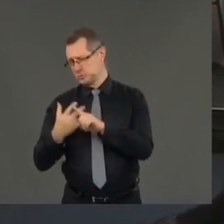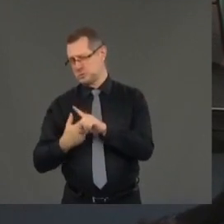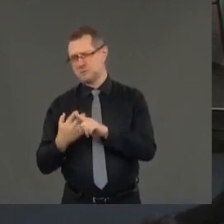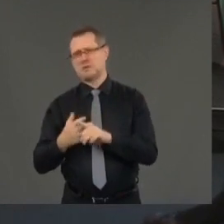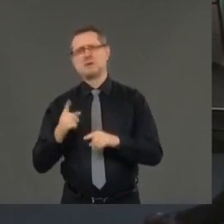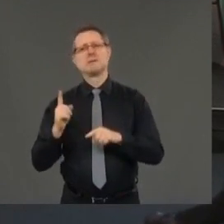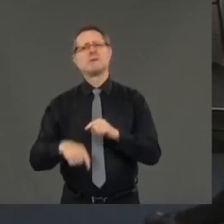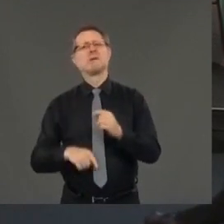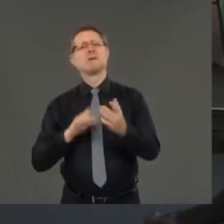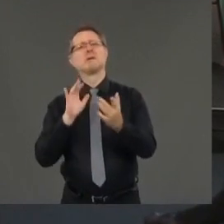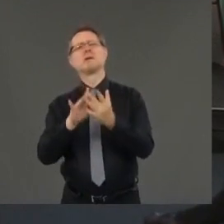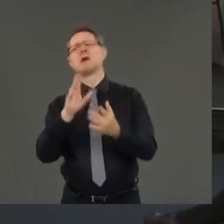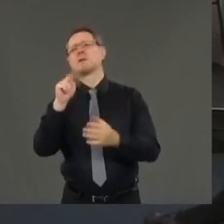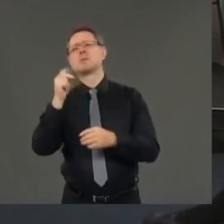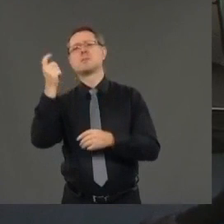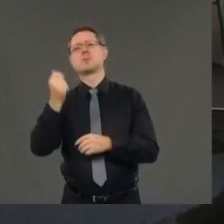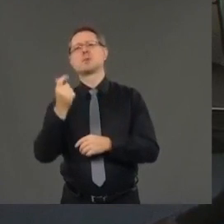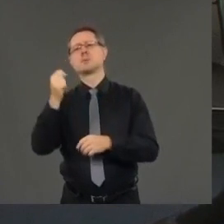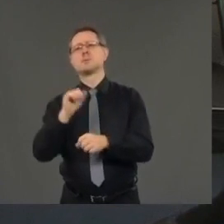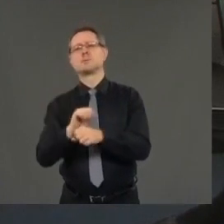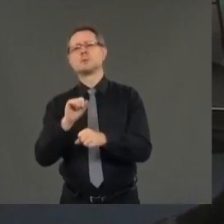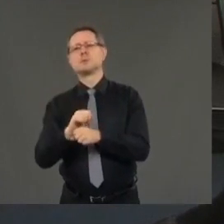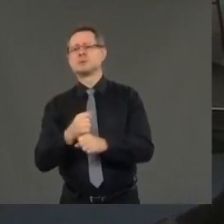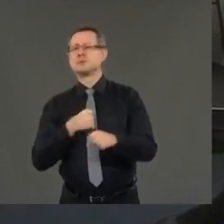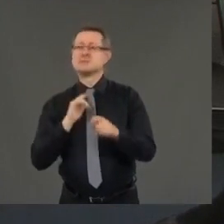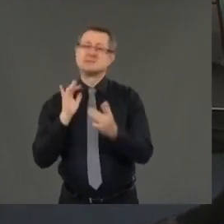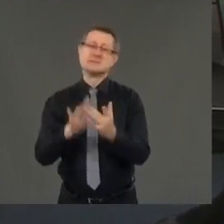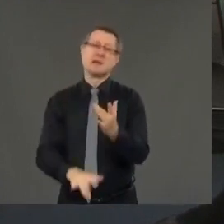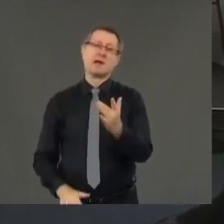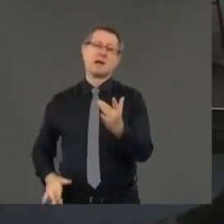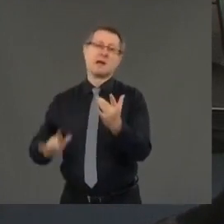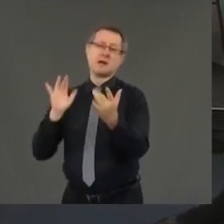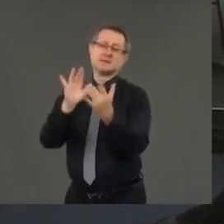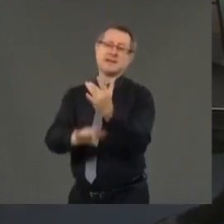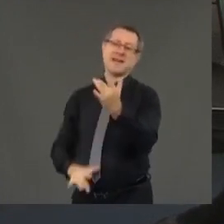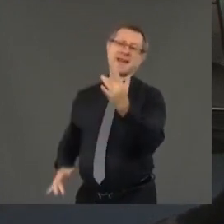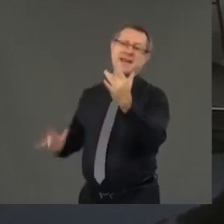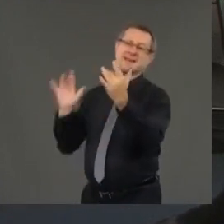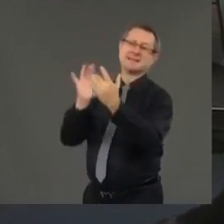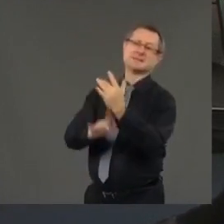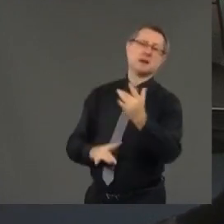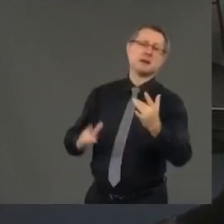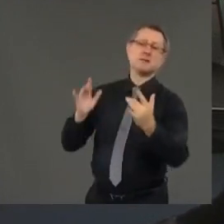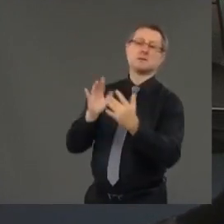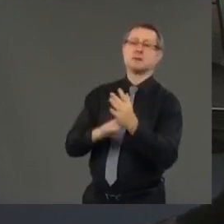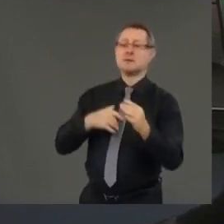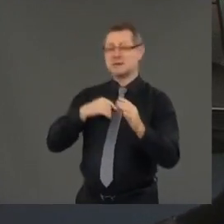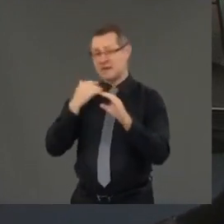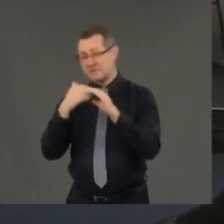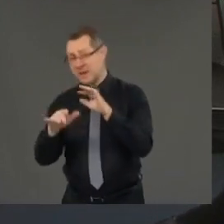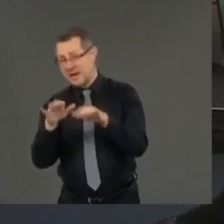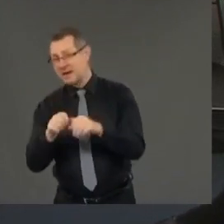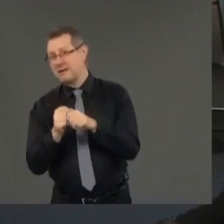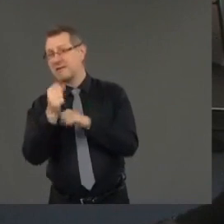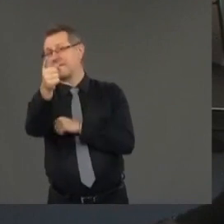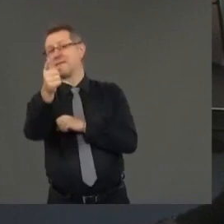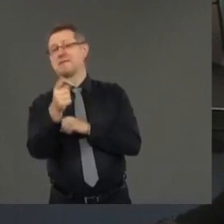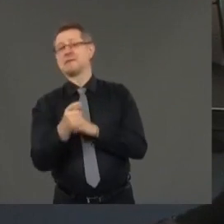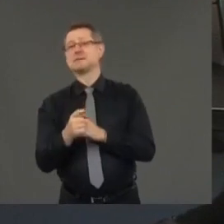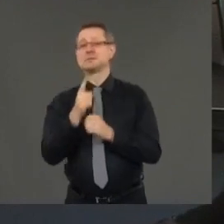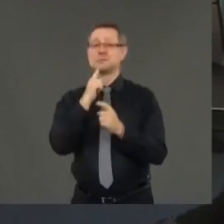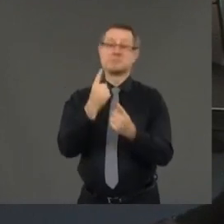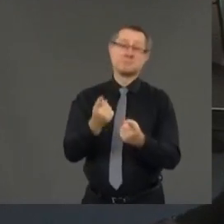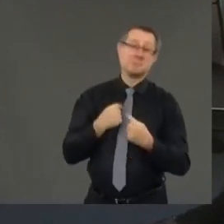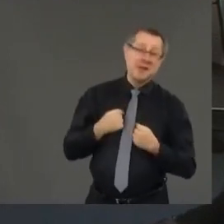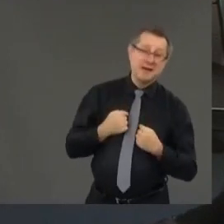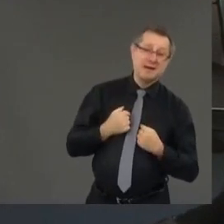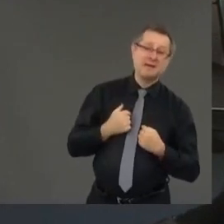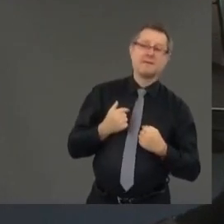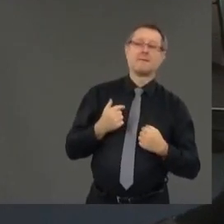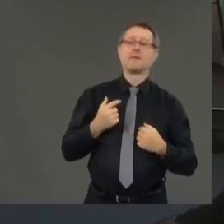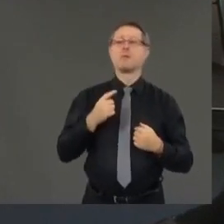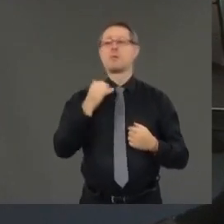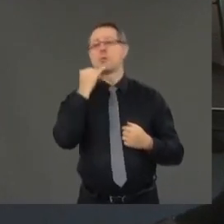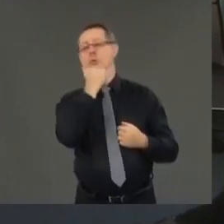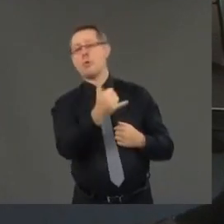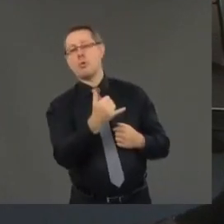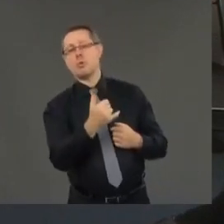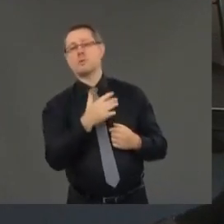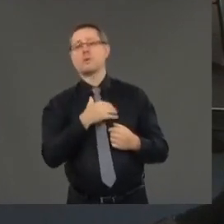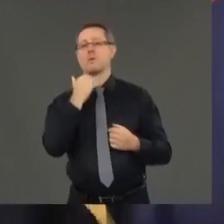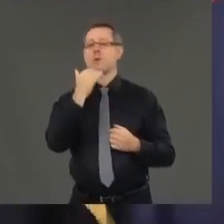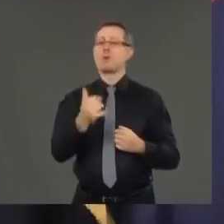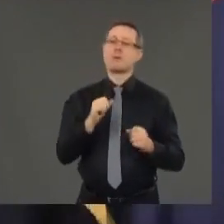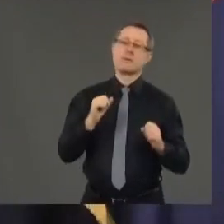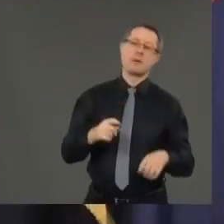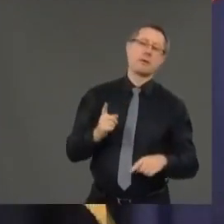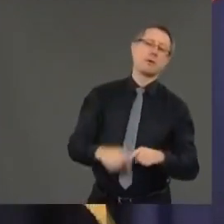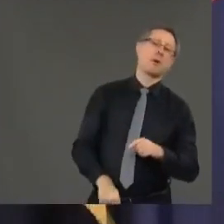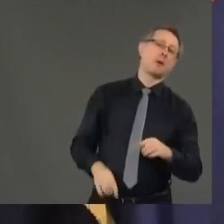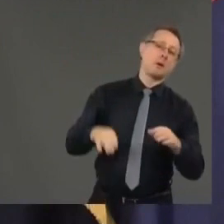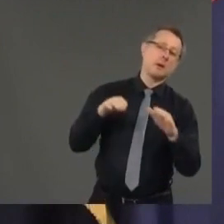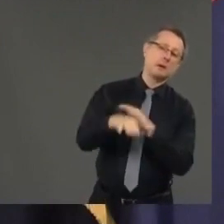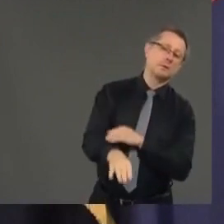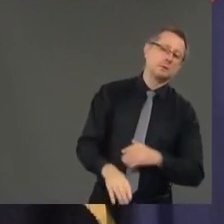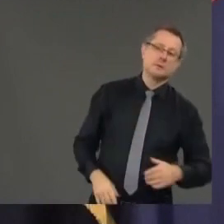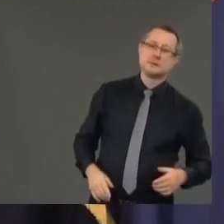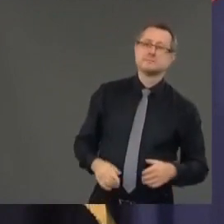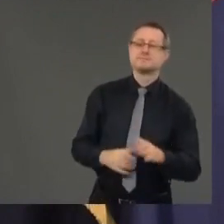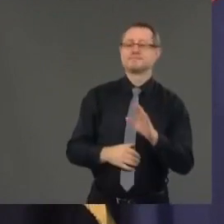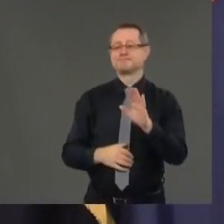WE'VE HEARD FROM PEOPLE